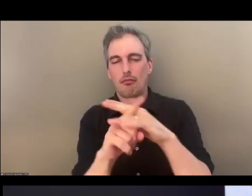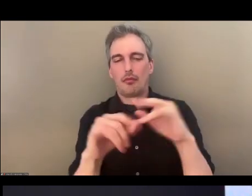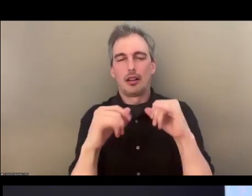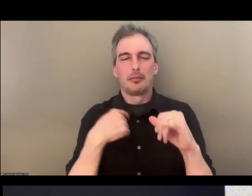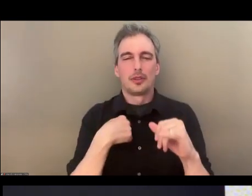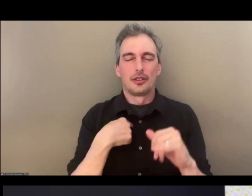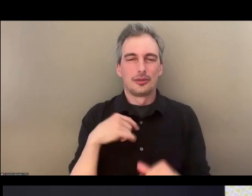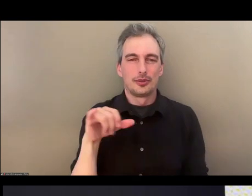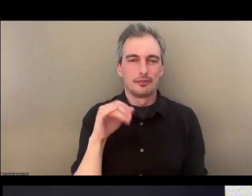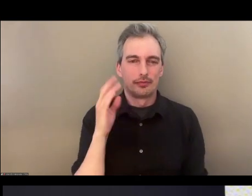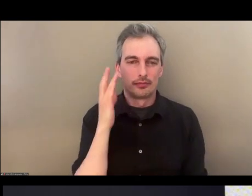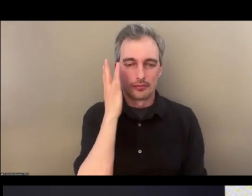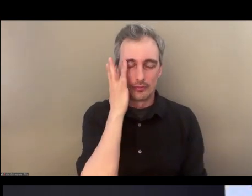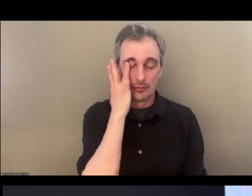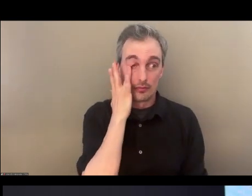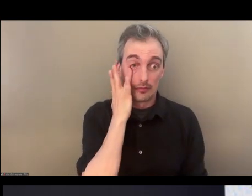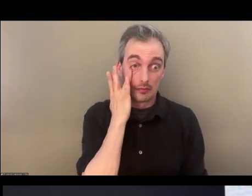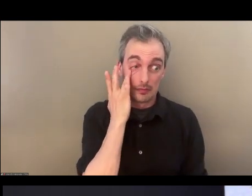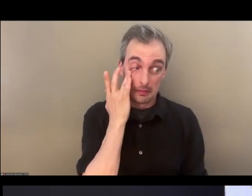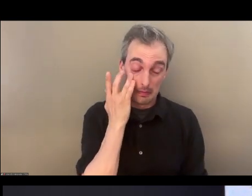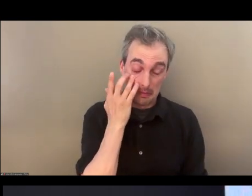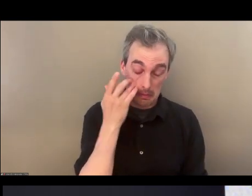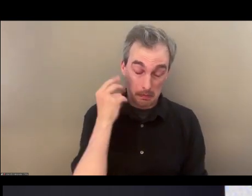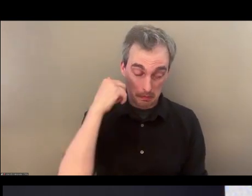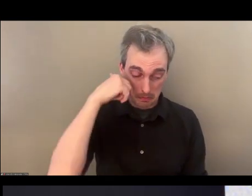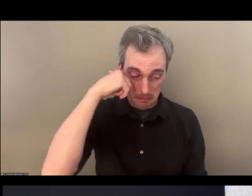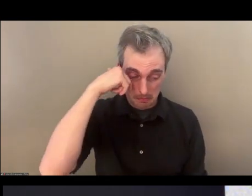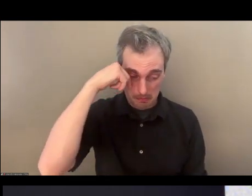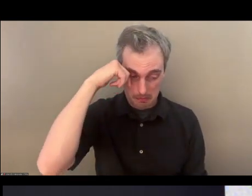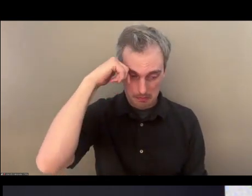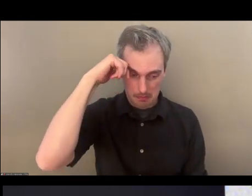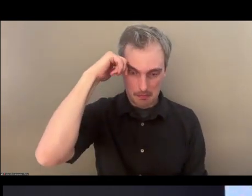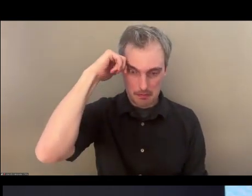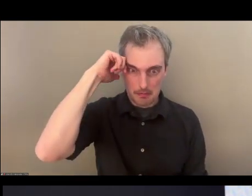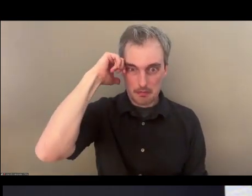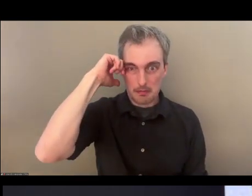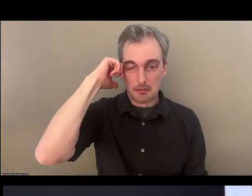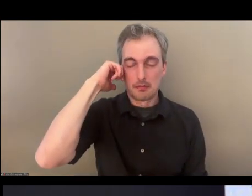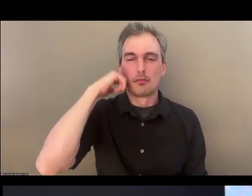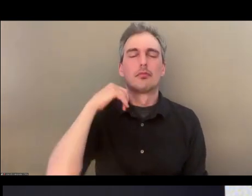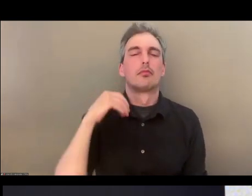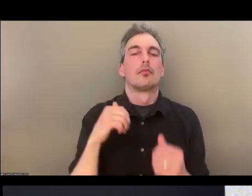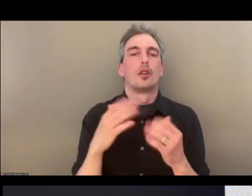For content authors and copy writers, I stick to my main food groups: Alt